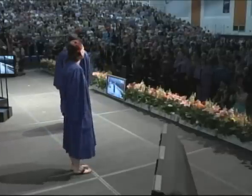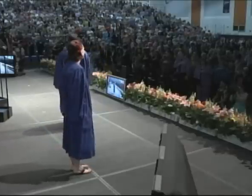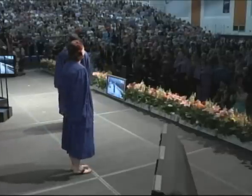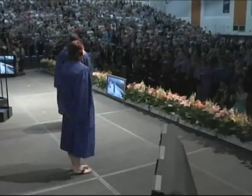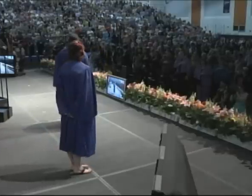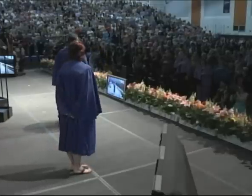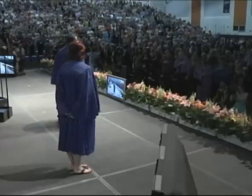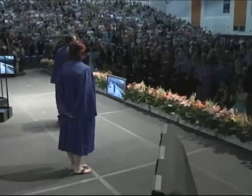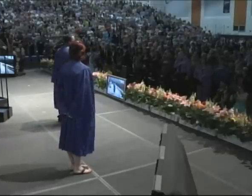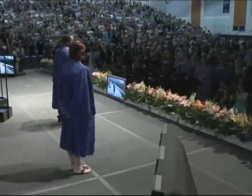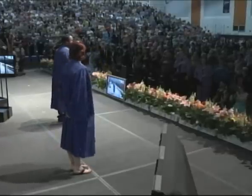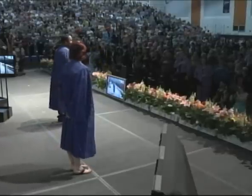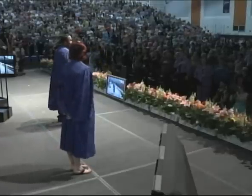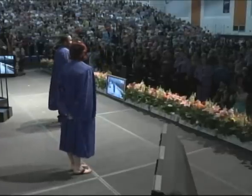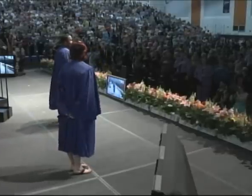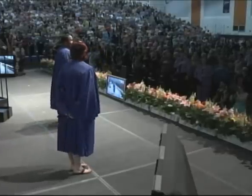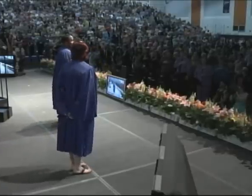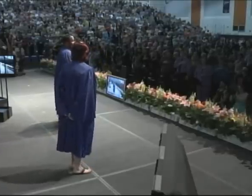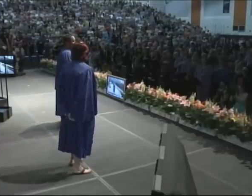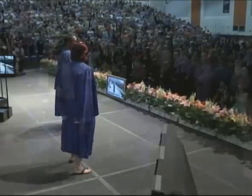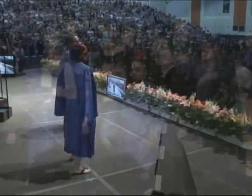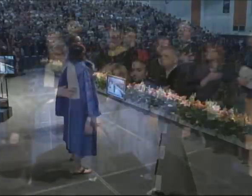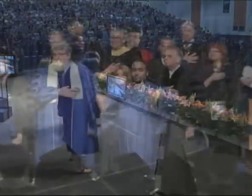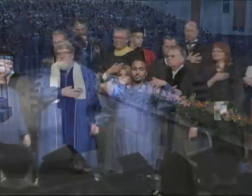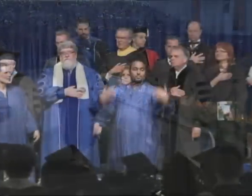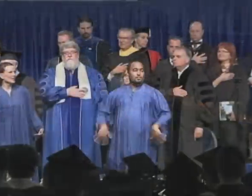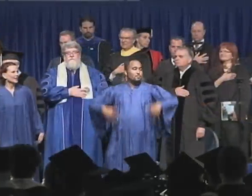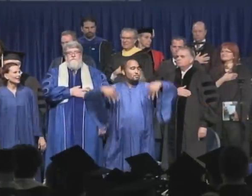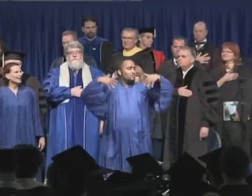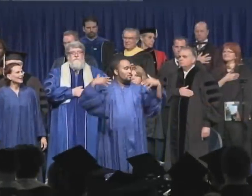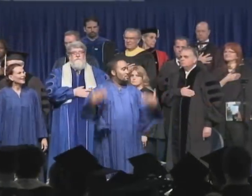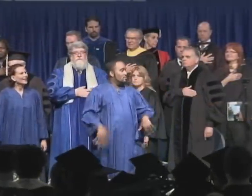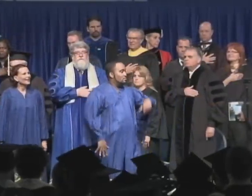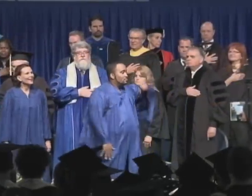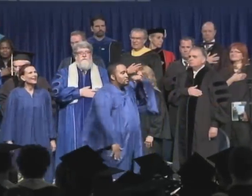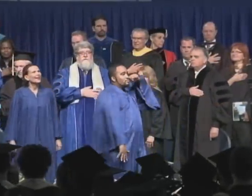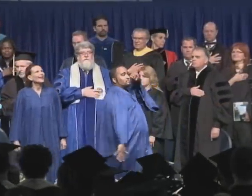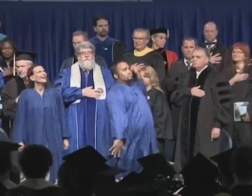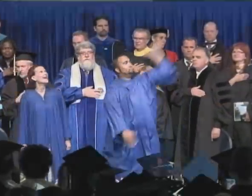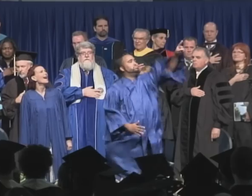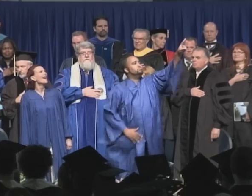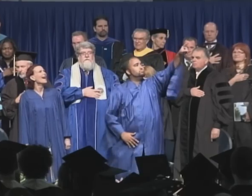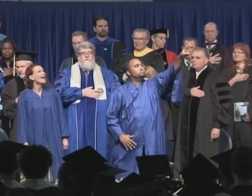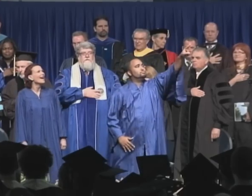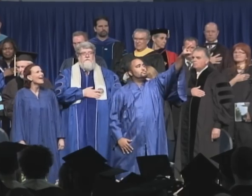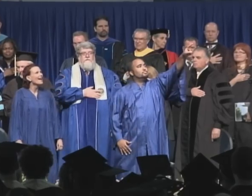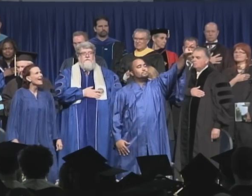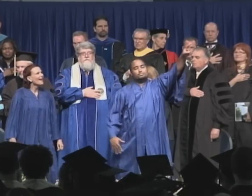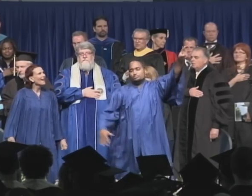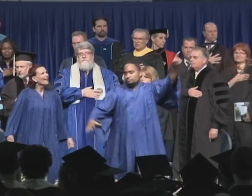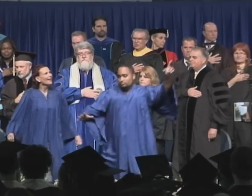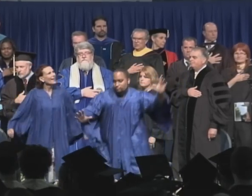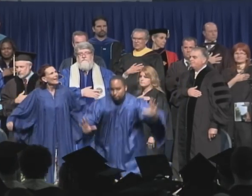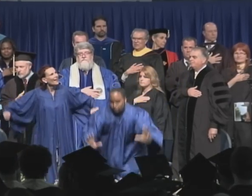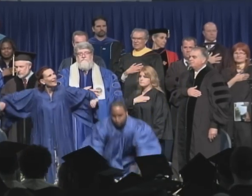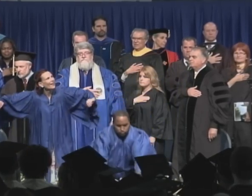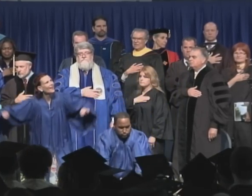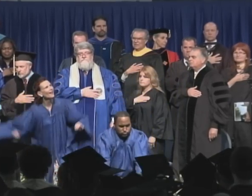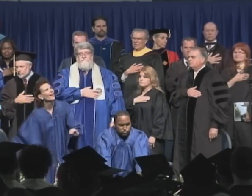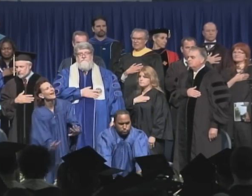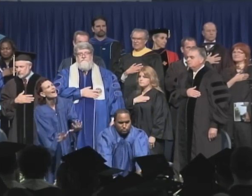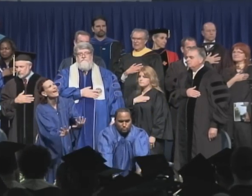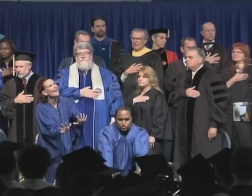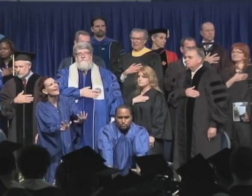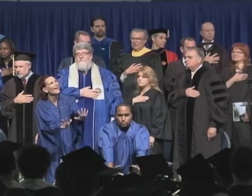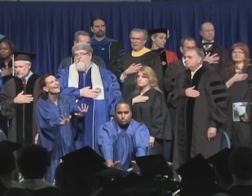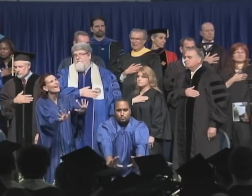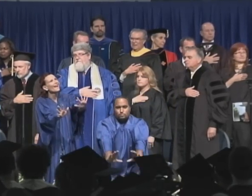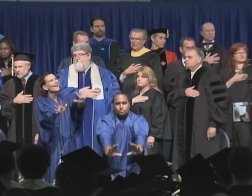Oh say can you see by the dawn's early light